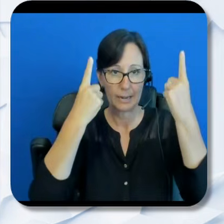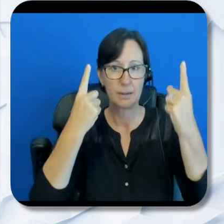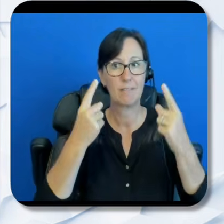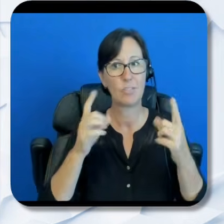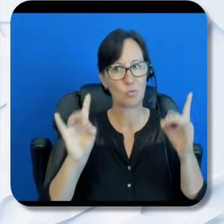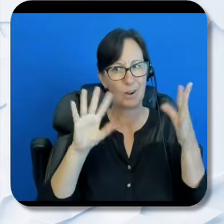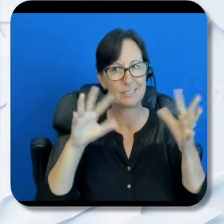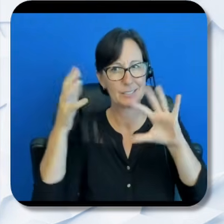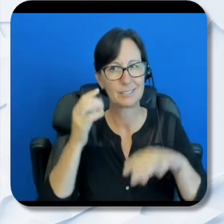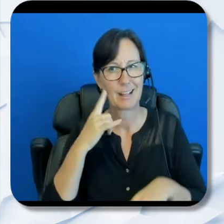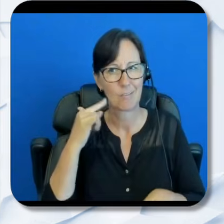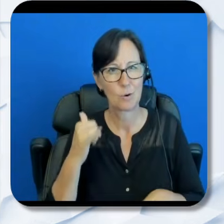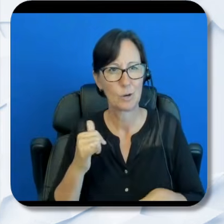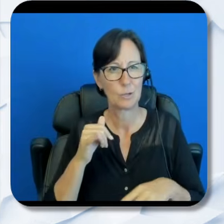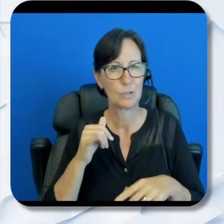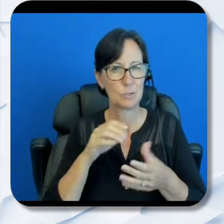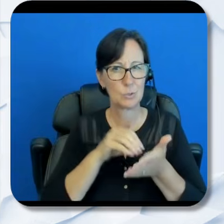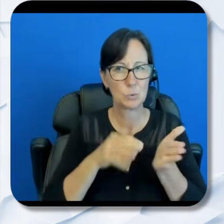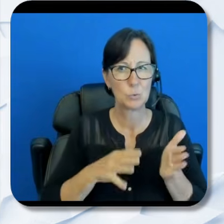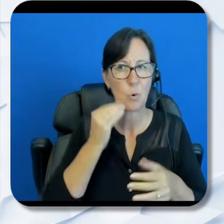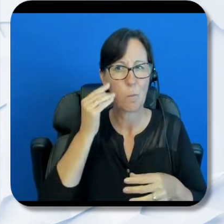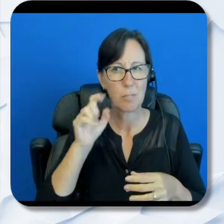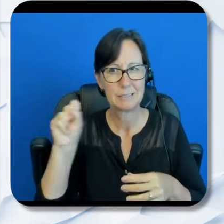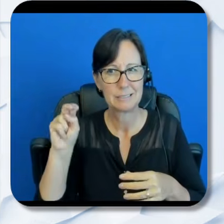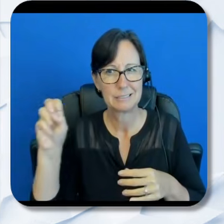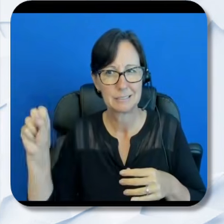Very important issue that we've been working on at CDE.